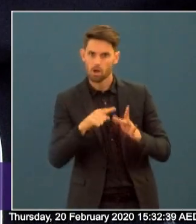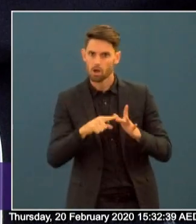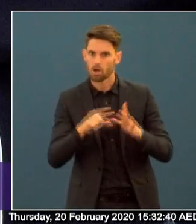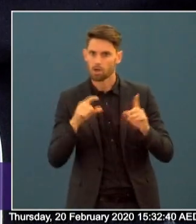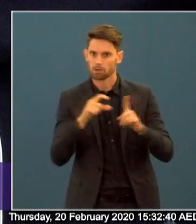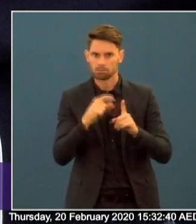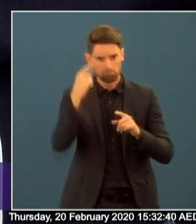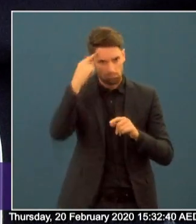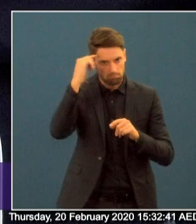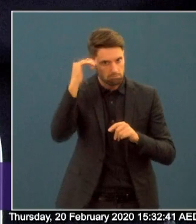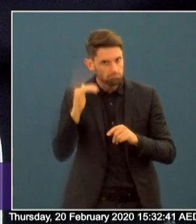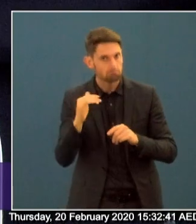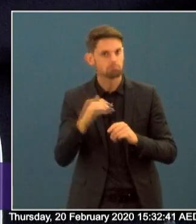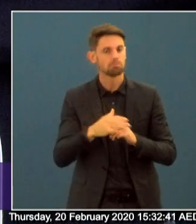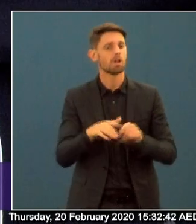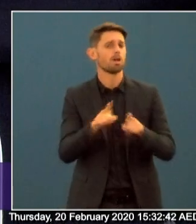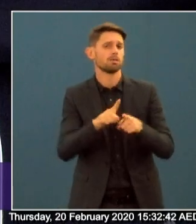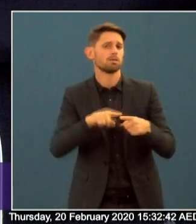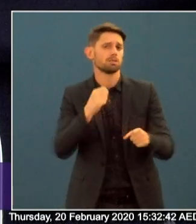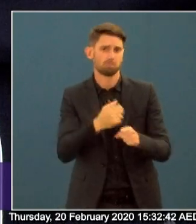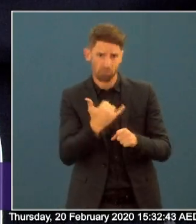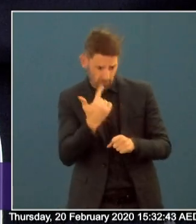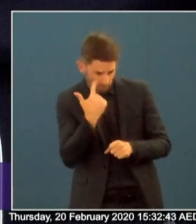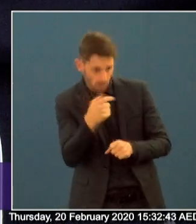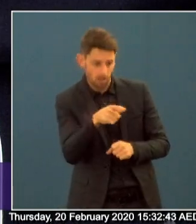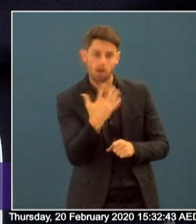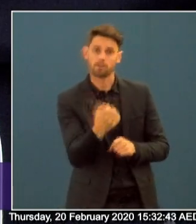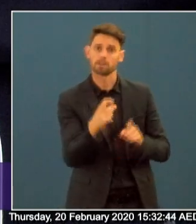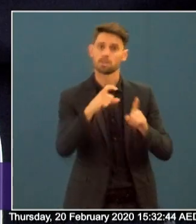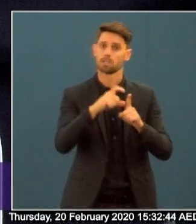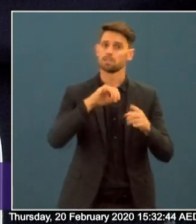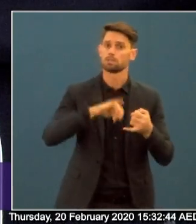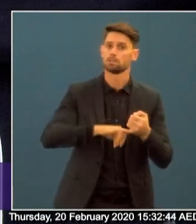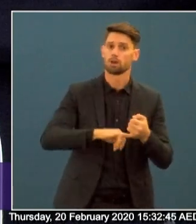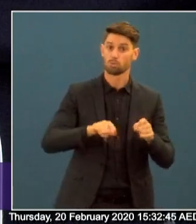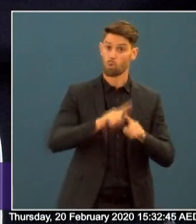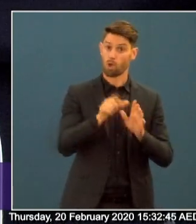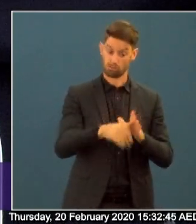a child diagnosed with Down syndrome, before or just after birth.